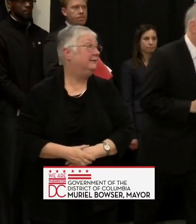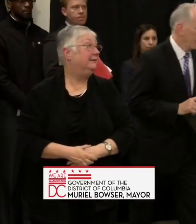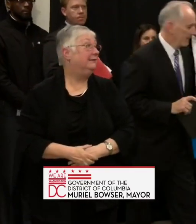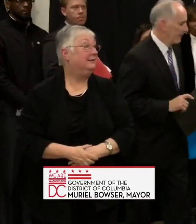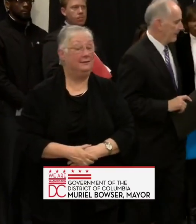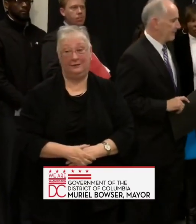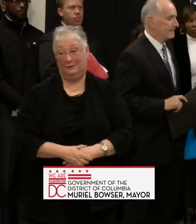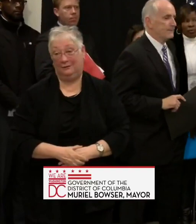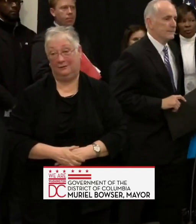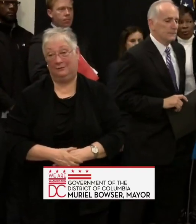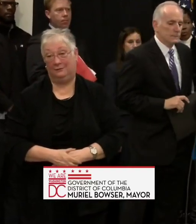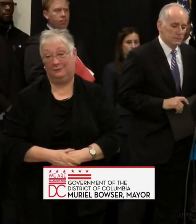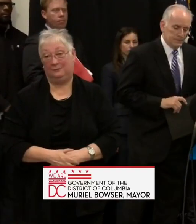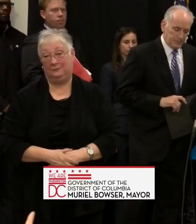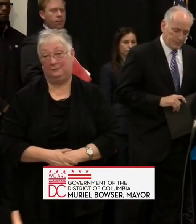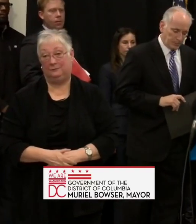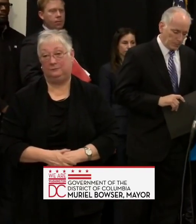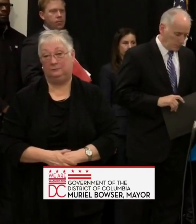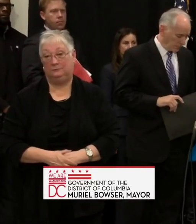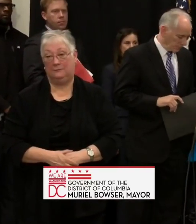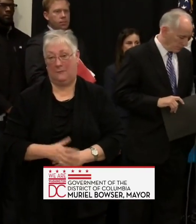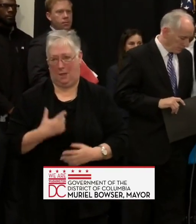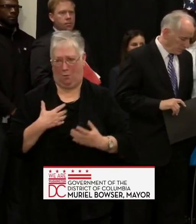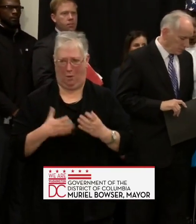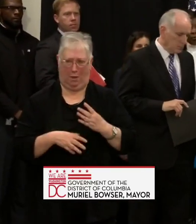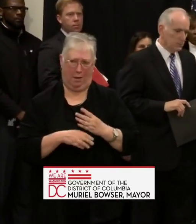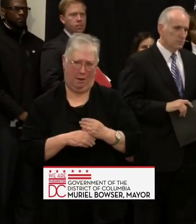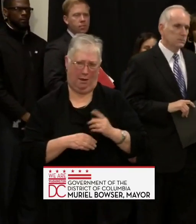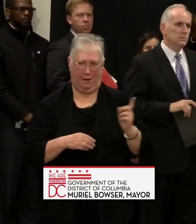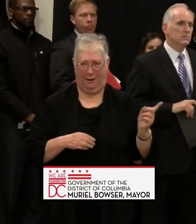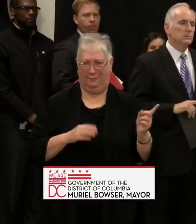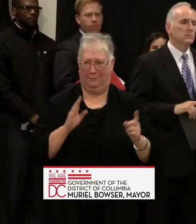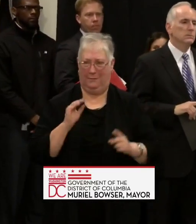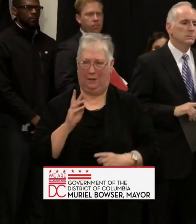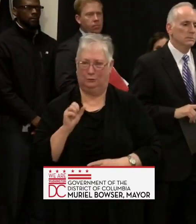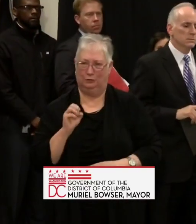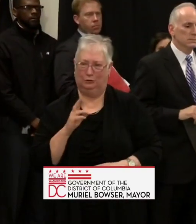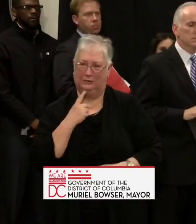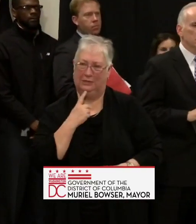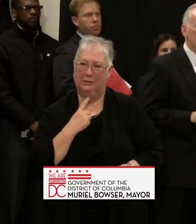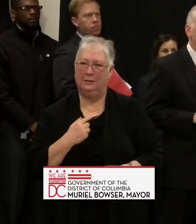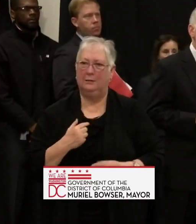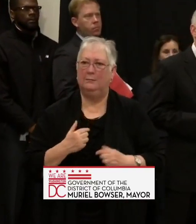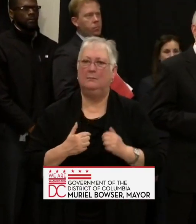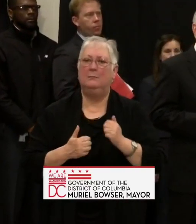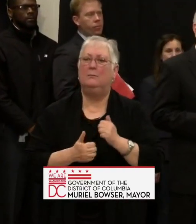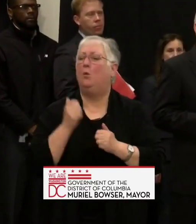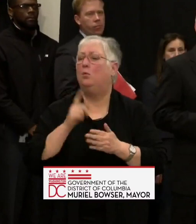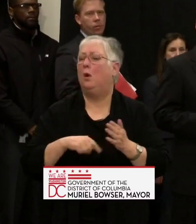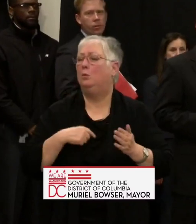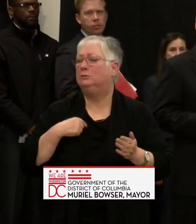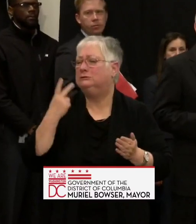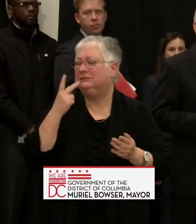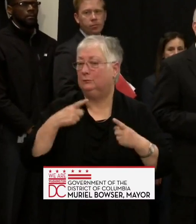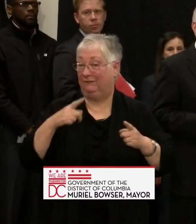A POINT THAT MR. WIEDEFELD MADE EARLIER BECAUSE LARGELY WHAT WE SEE WHETHER WE HAVE A LOT OF VISITORS COME AND TRY TO USE OUR